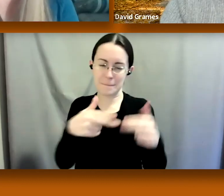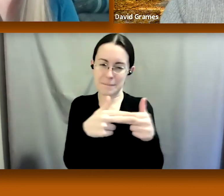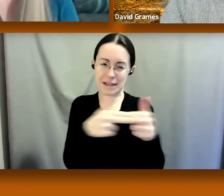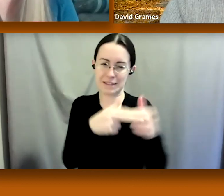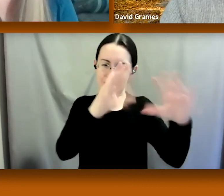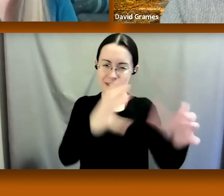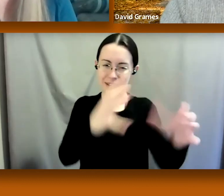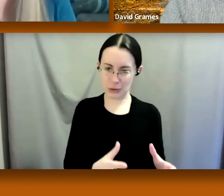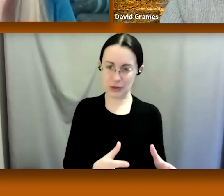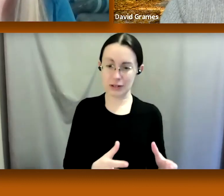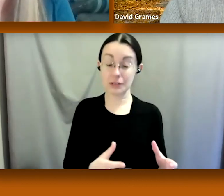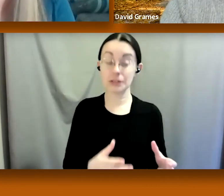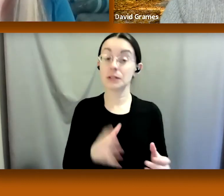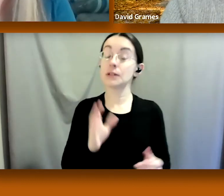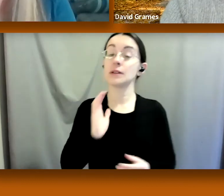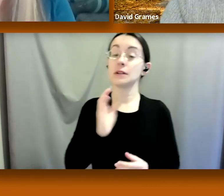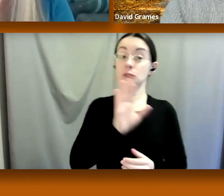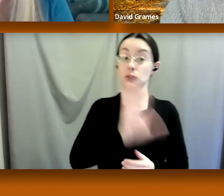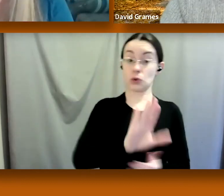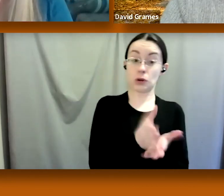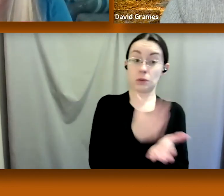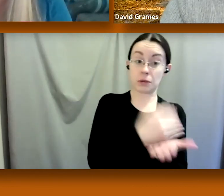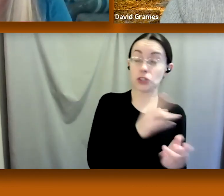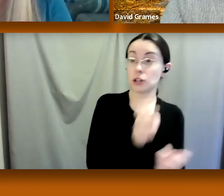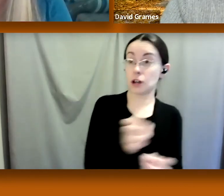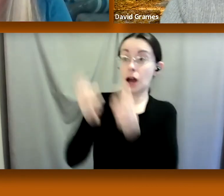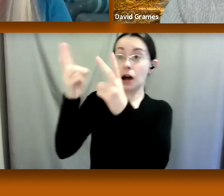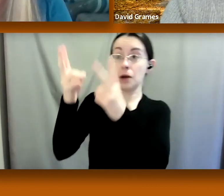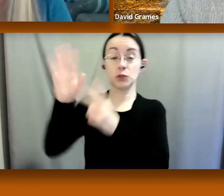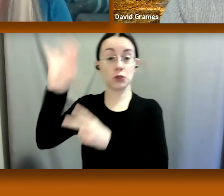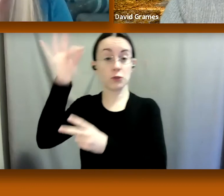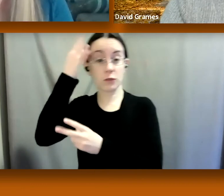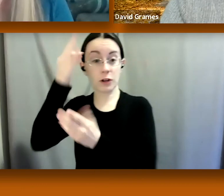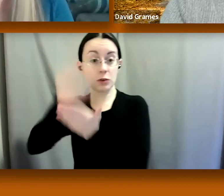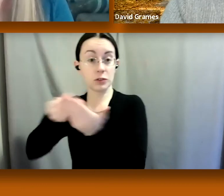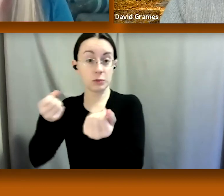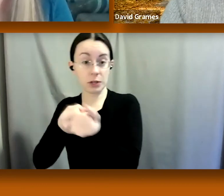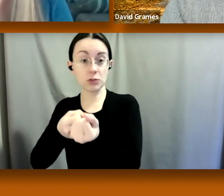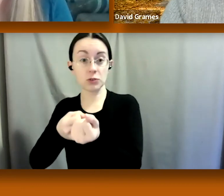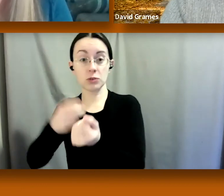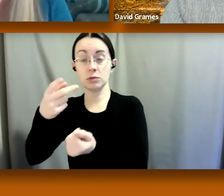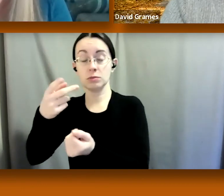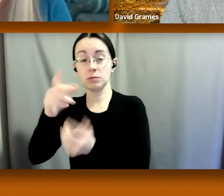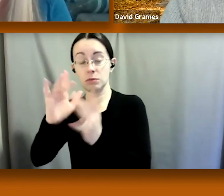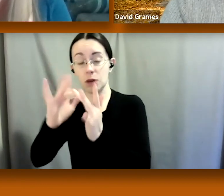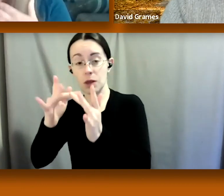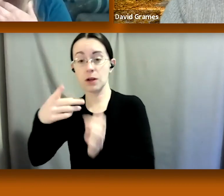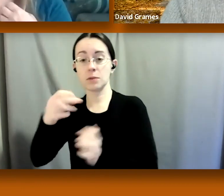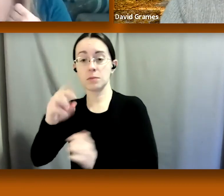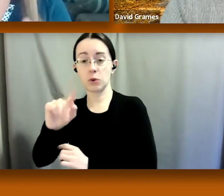into the sponsor portal, those are the categories. So it's not categories that we're making up.